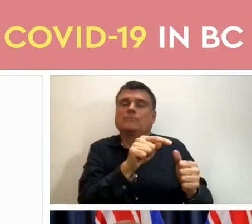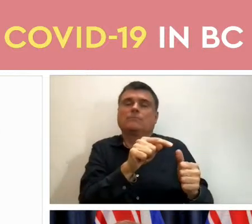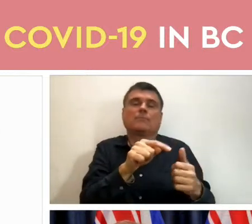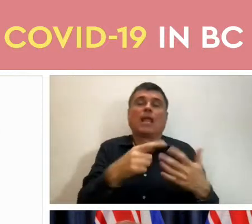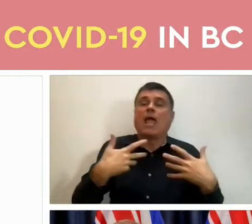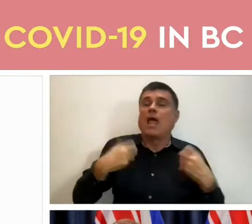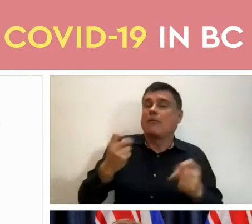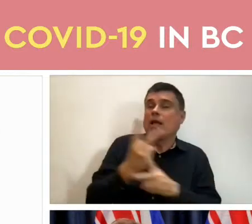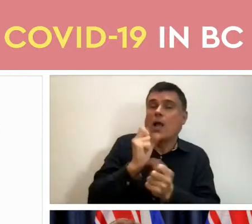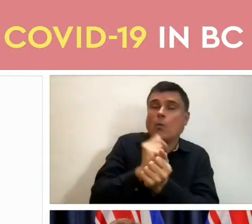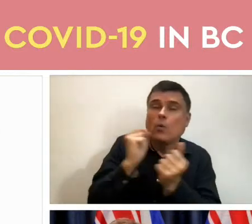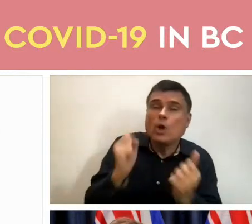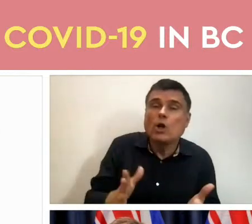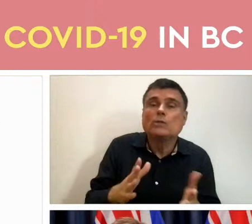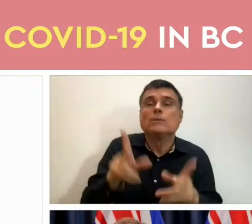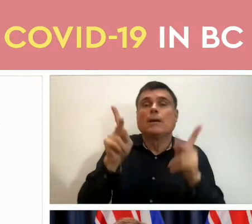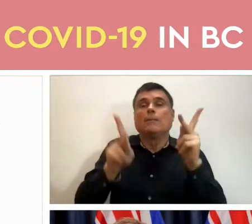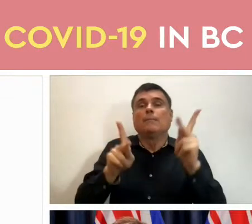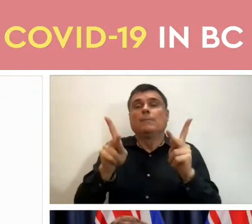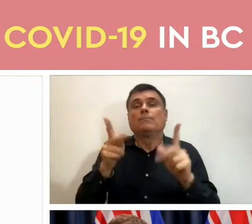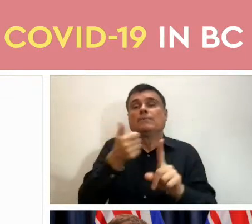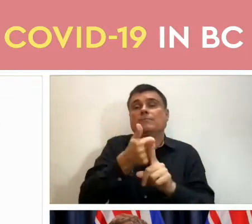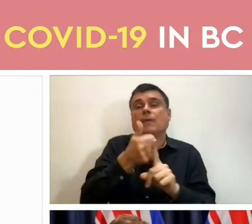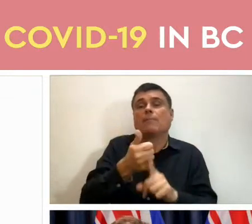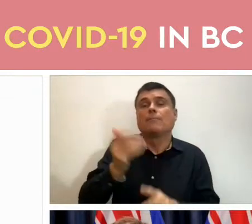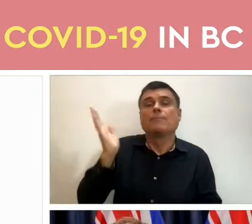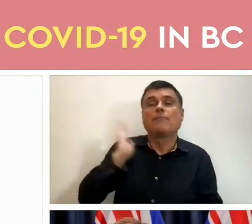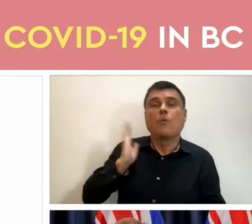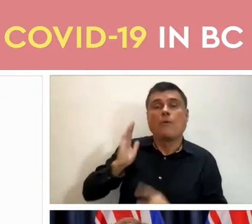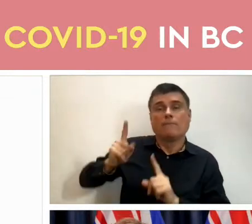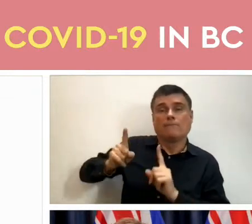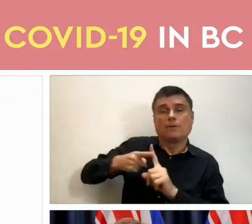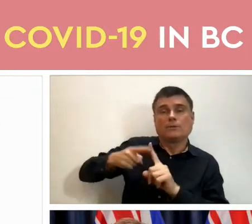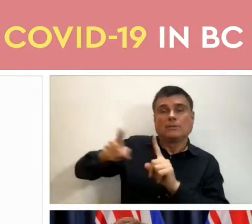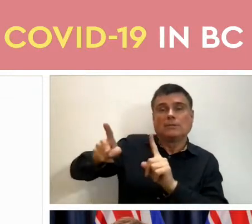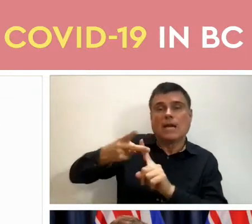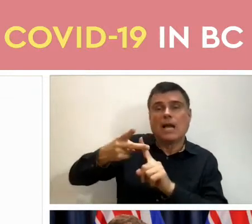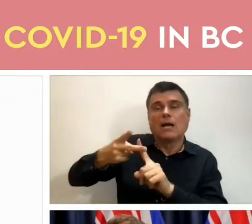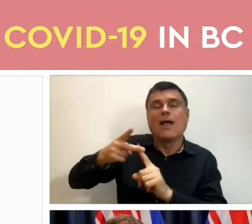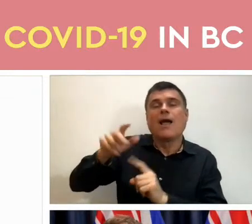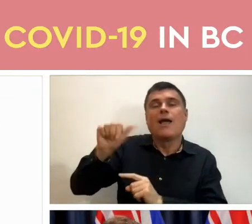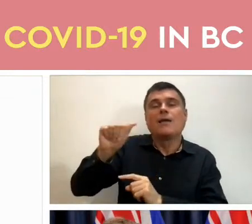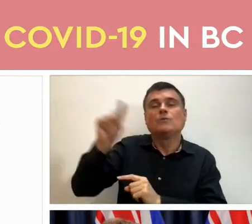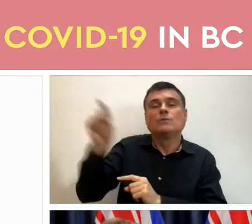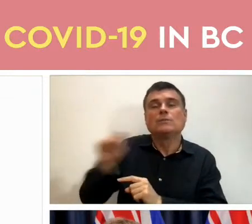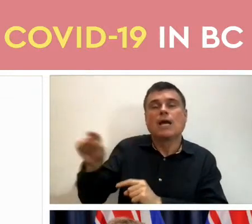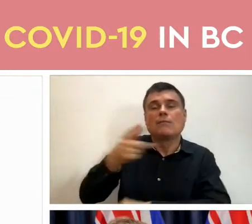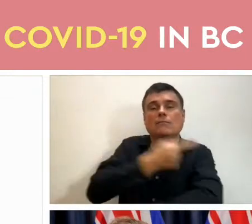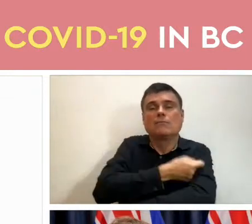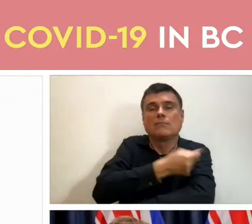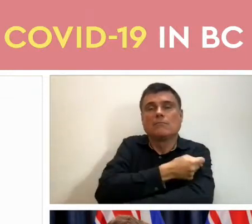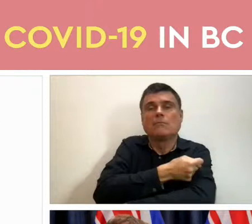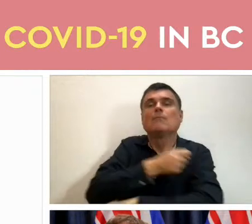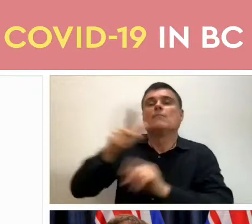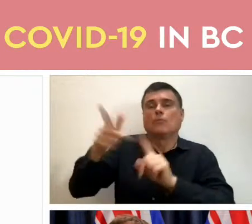AstraZeneca. And this age -- will continue an accelerated pace with invite sent out when appointments can